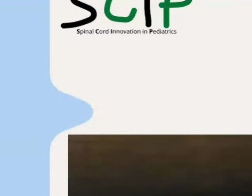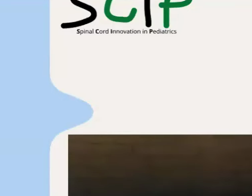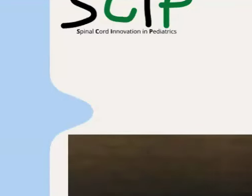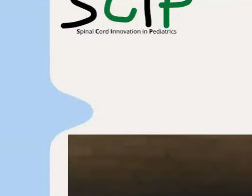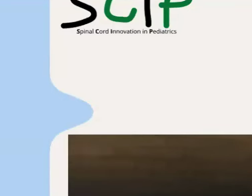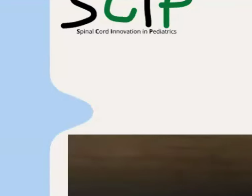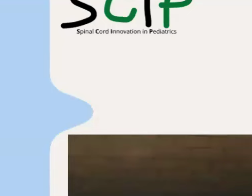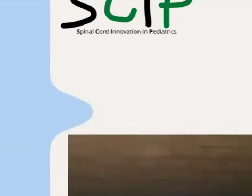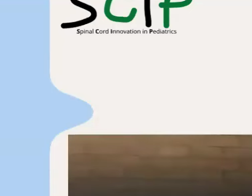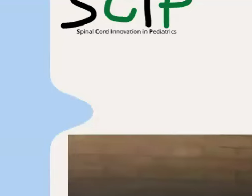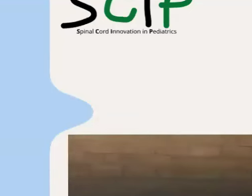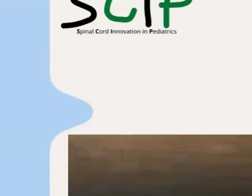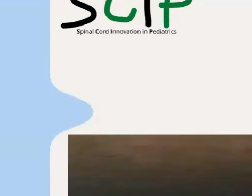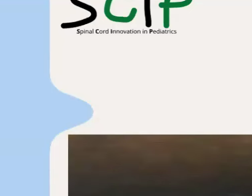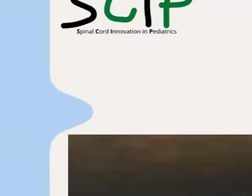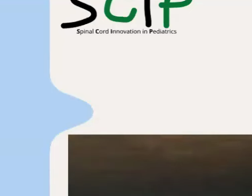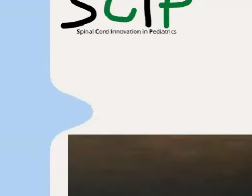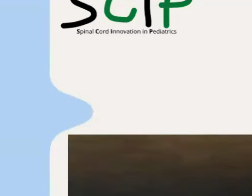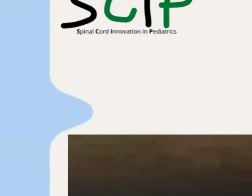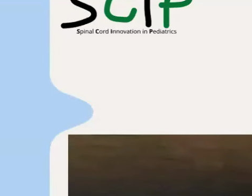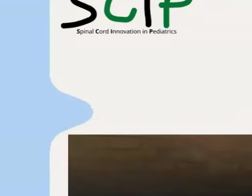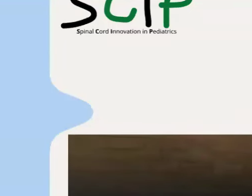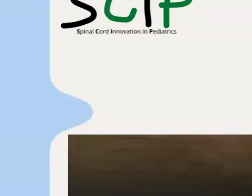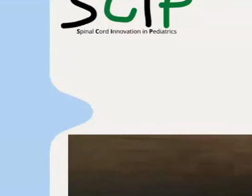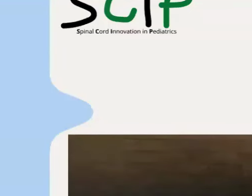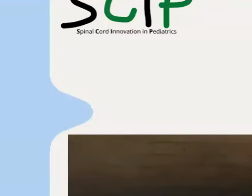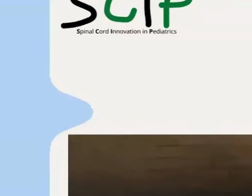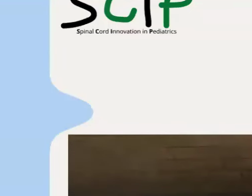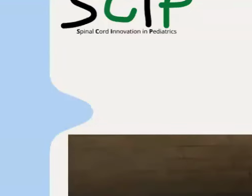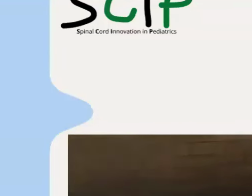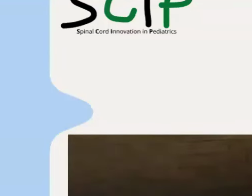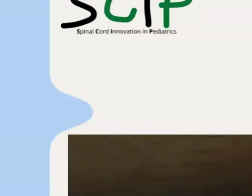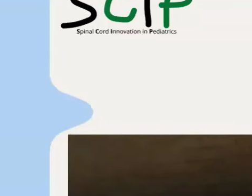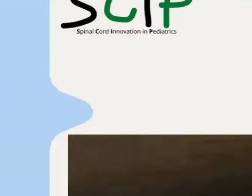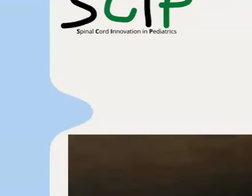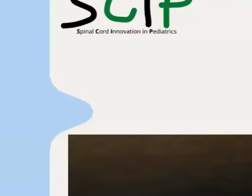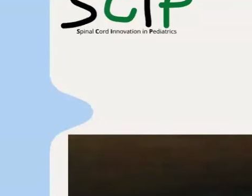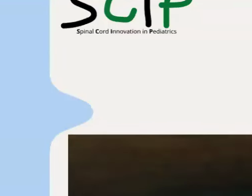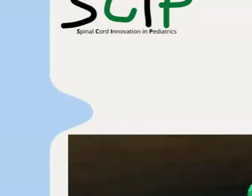is being induced in the brain and spine, and the improved function is retained even in the absence of active treatment.